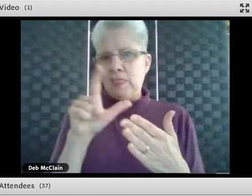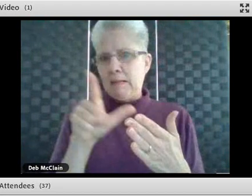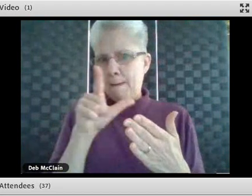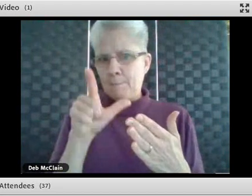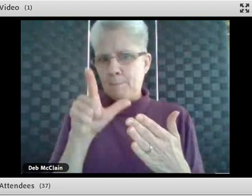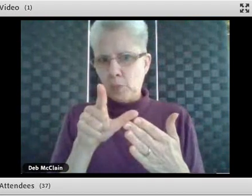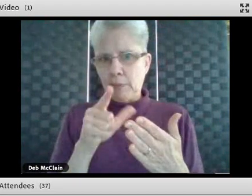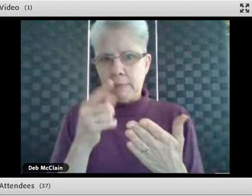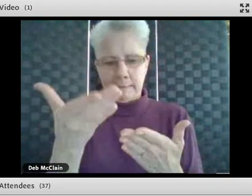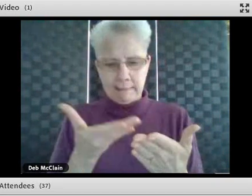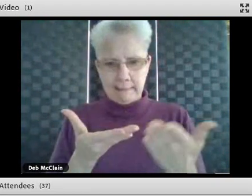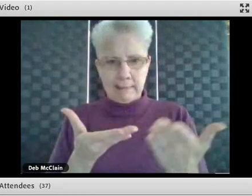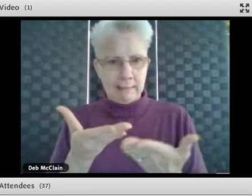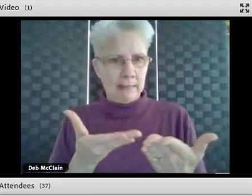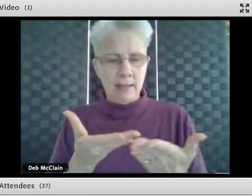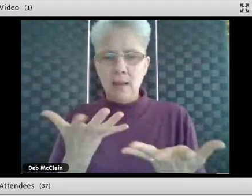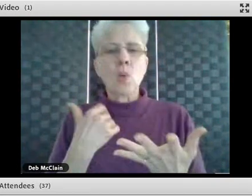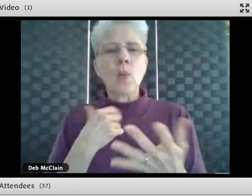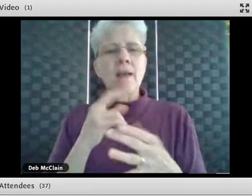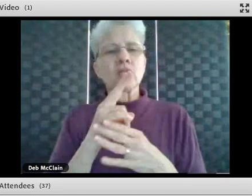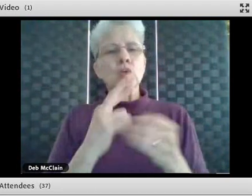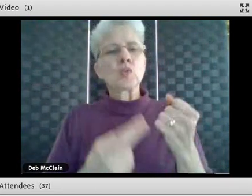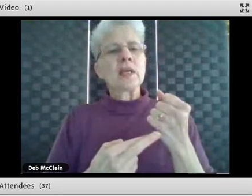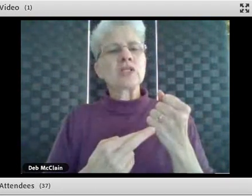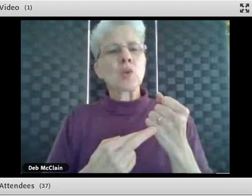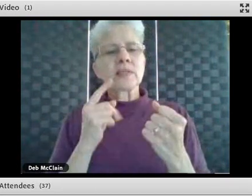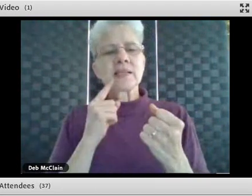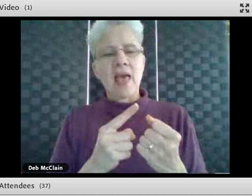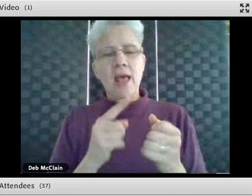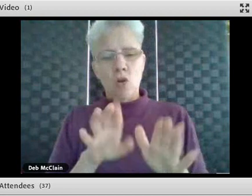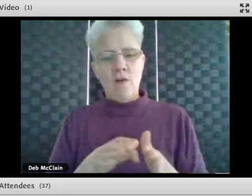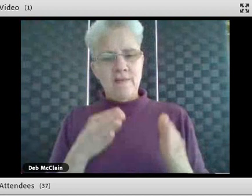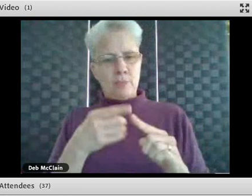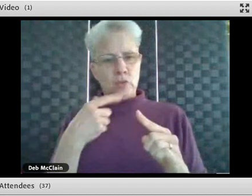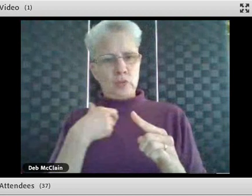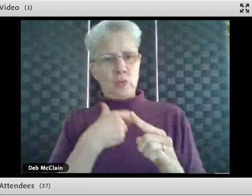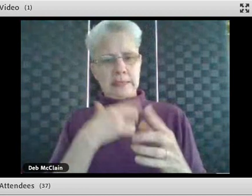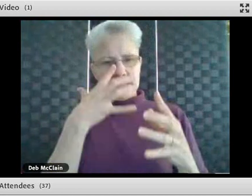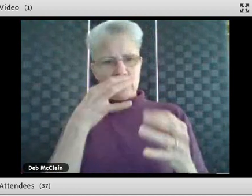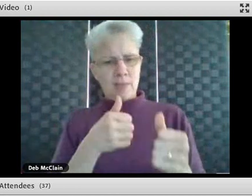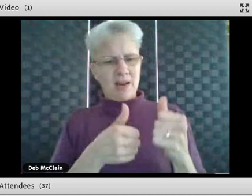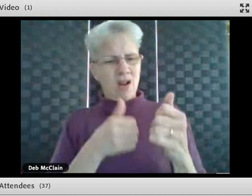we have to use the resources available to us to determine what something is about.